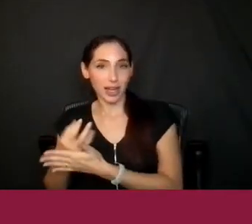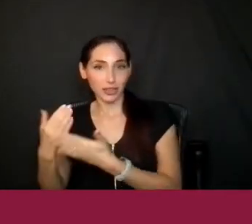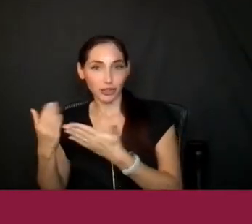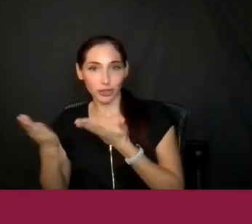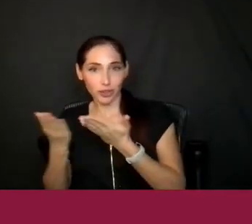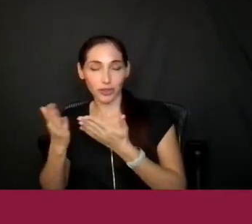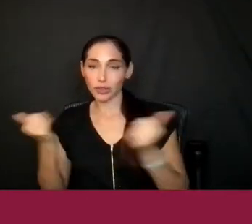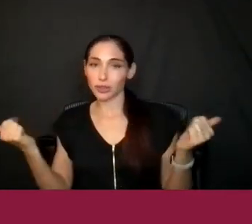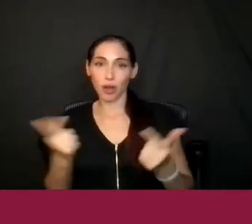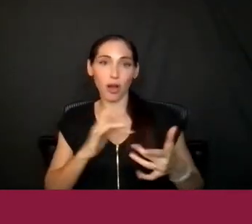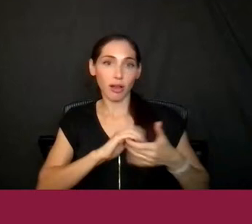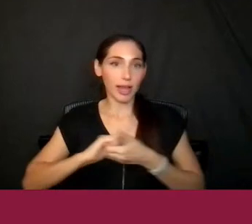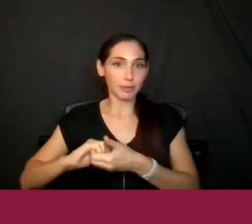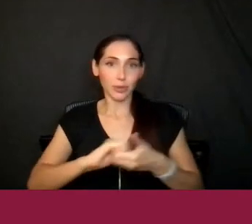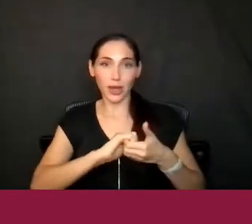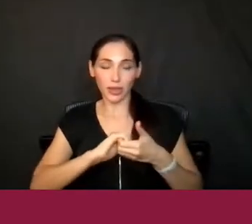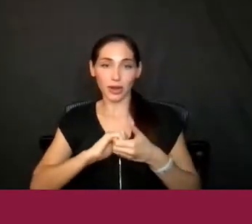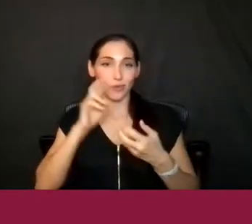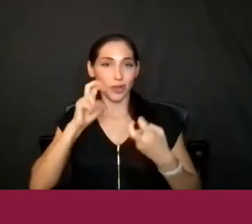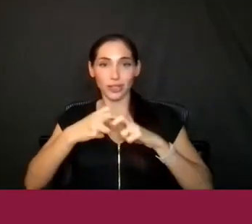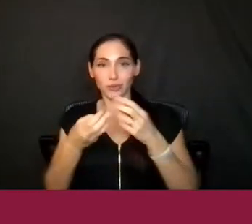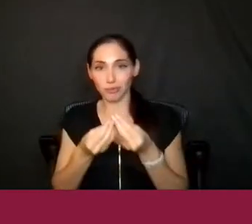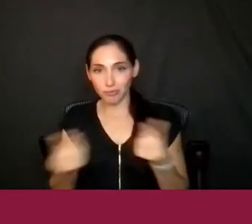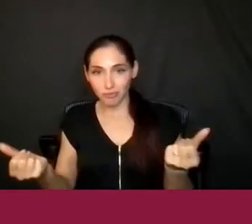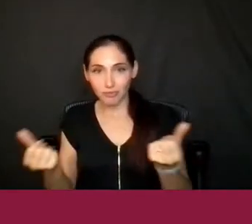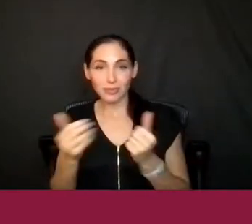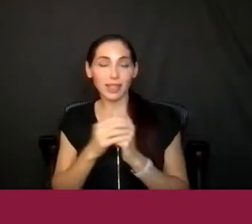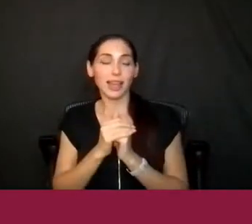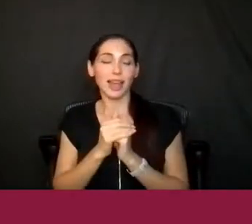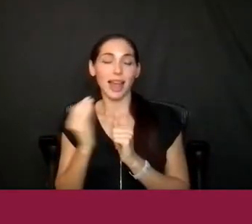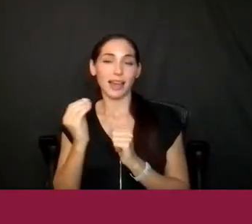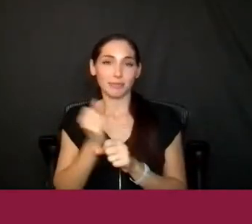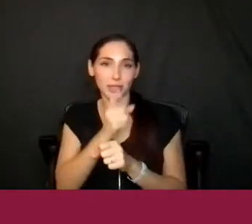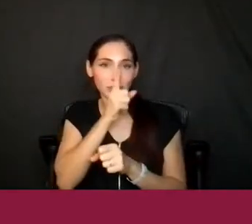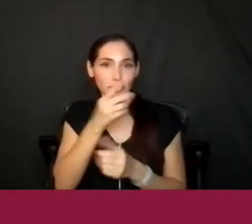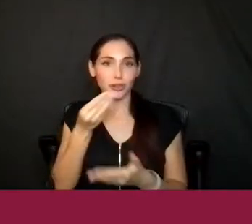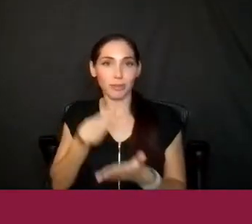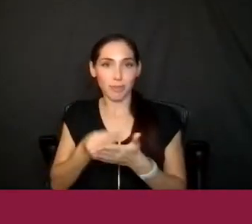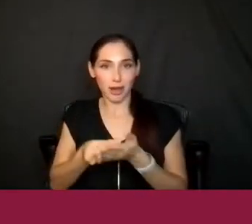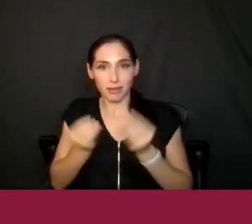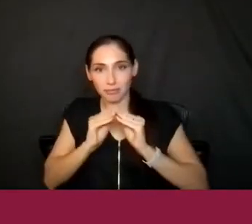solve the issue, um, and get aid to students quickly.